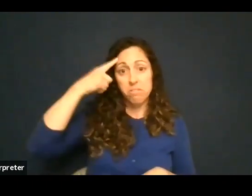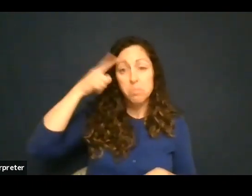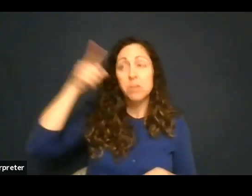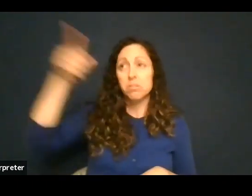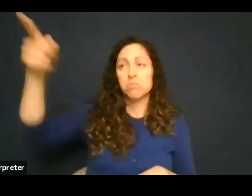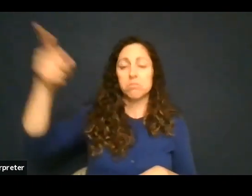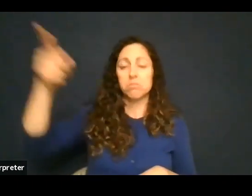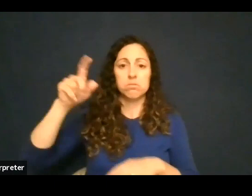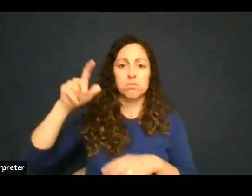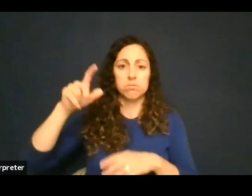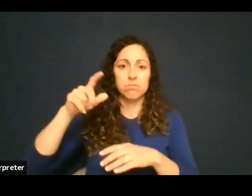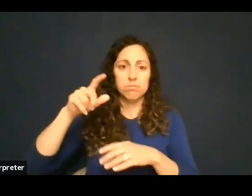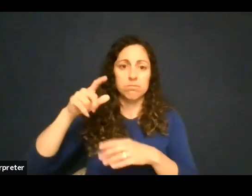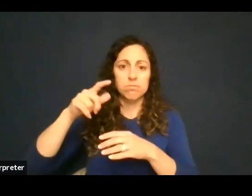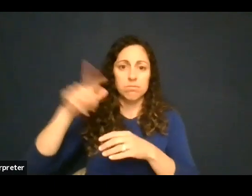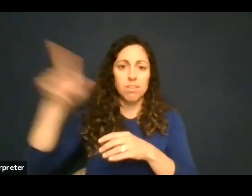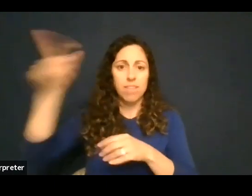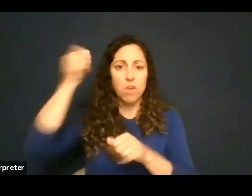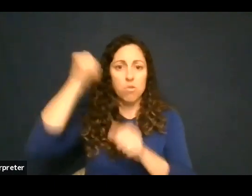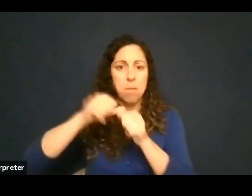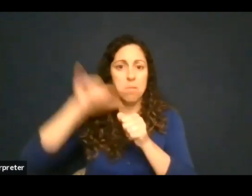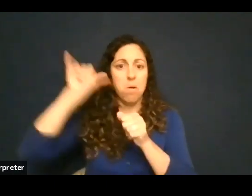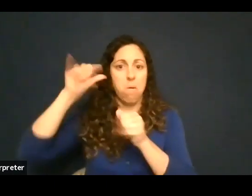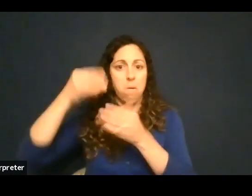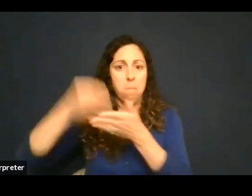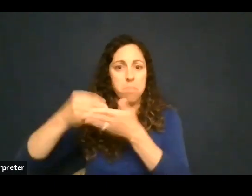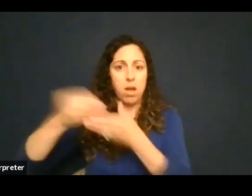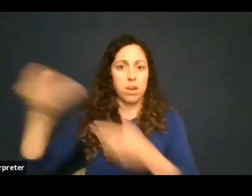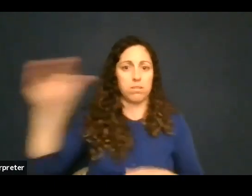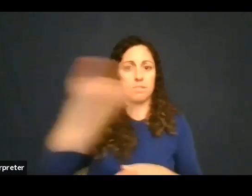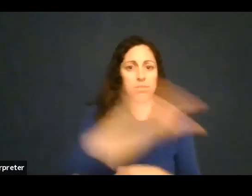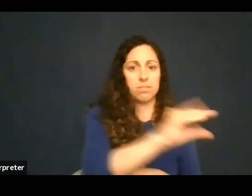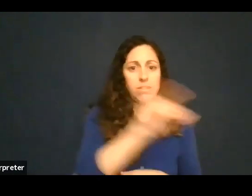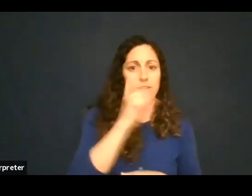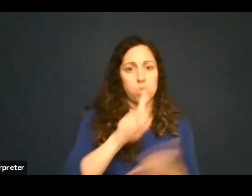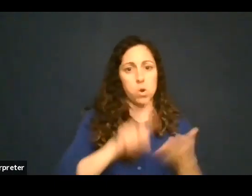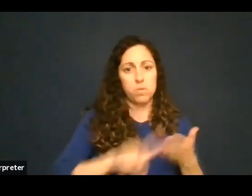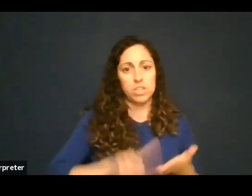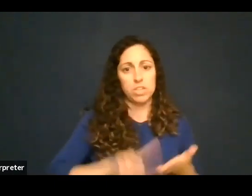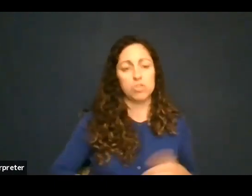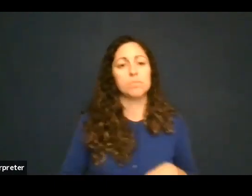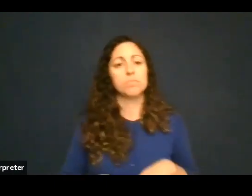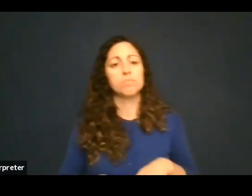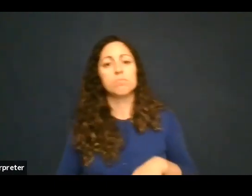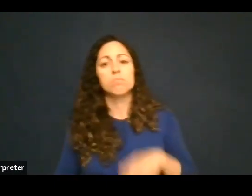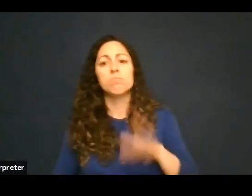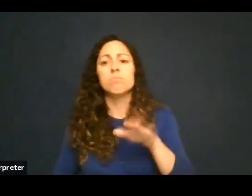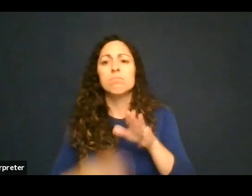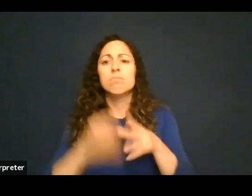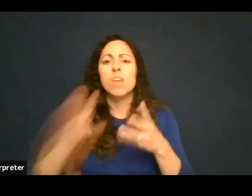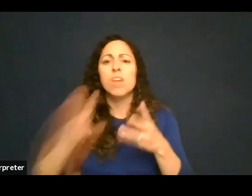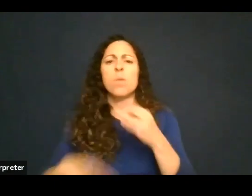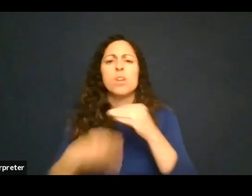I do want to piggyback, on that note, from Dr. Lentz about the importance of contacting representatives.